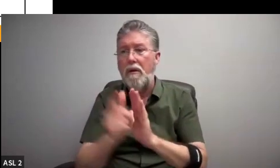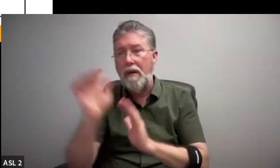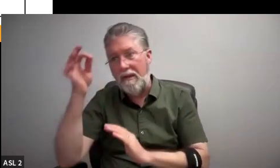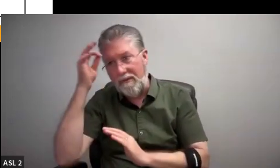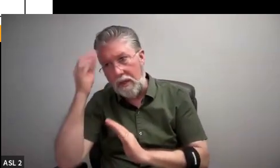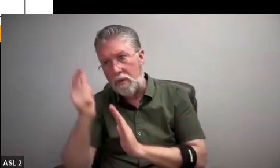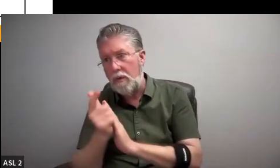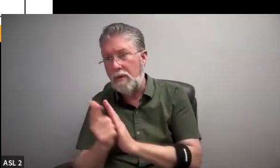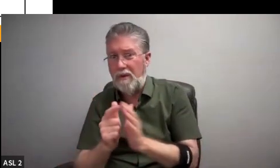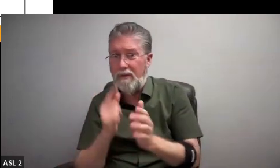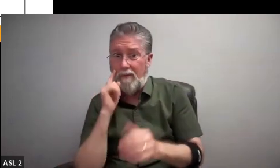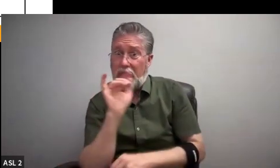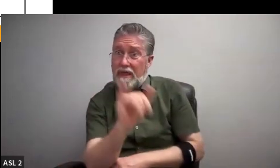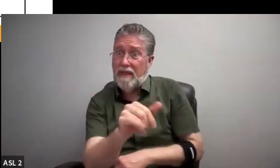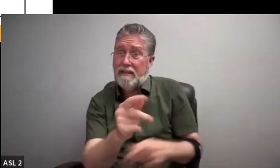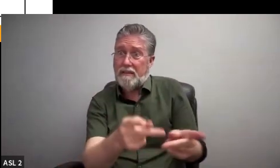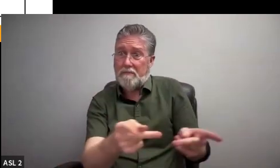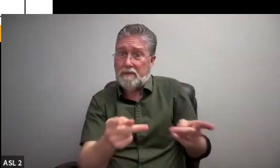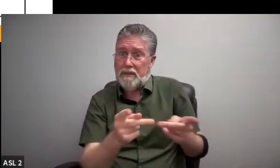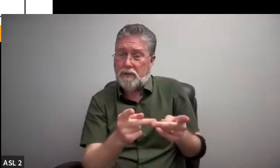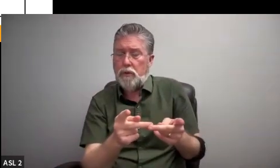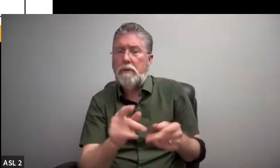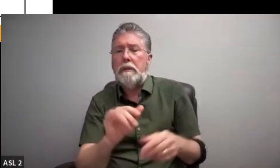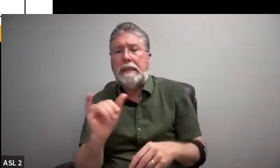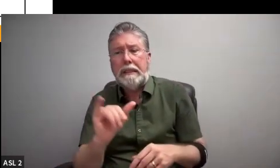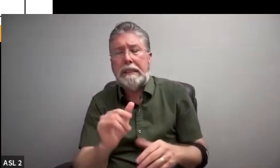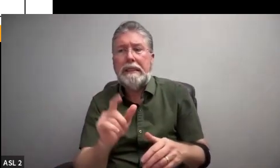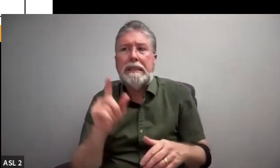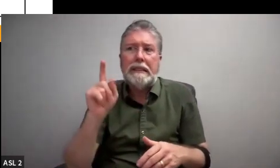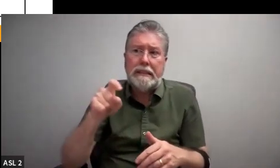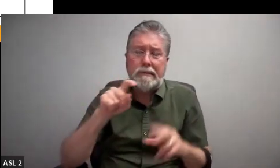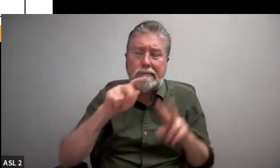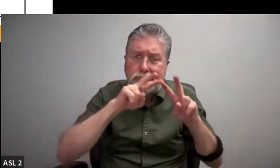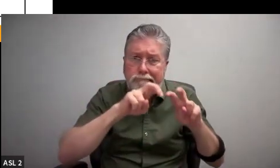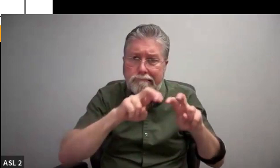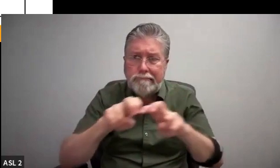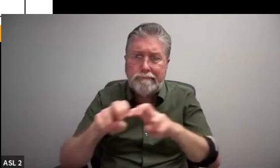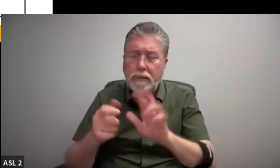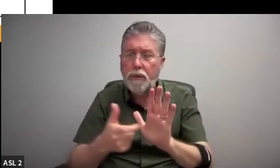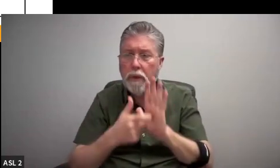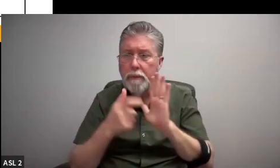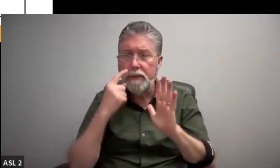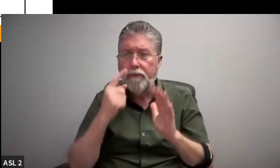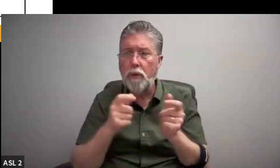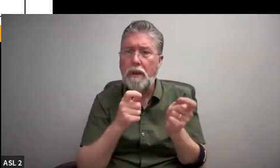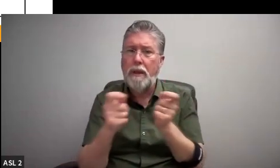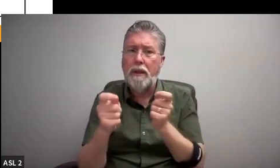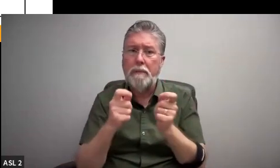this position and they also need to look at their requirements for administration of programs within